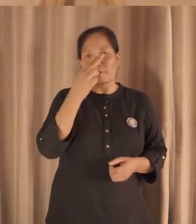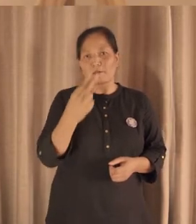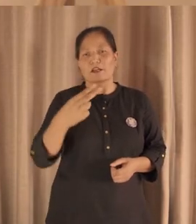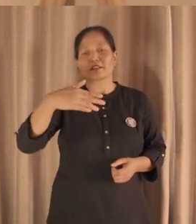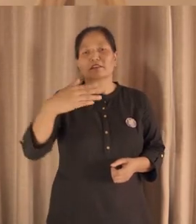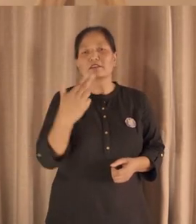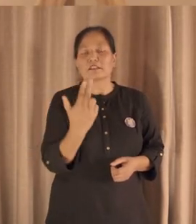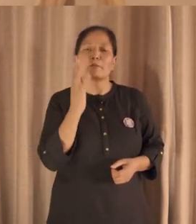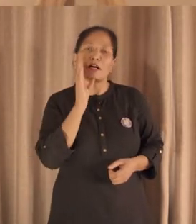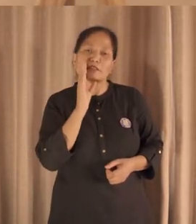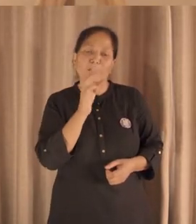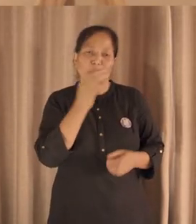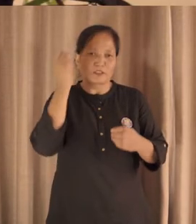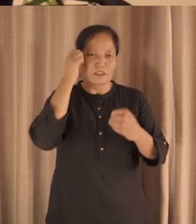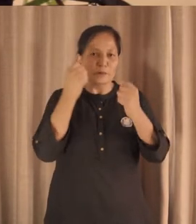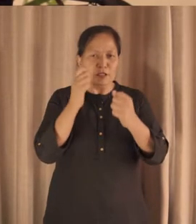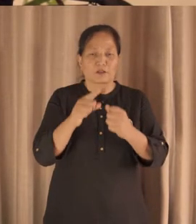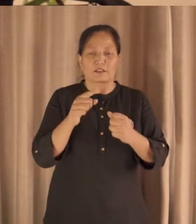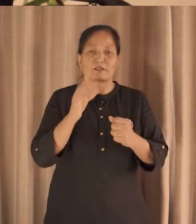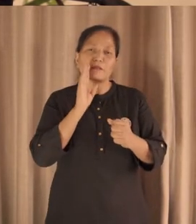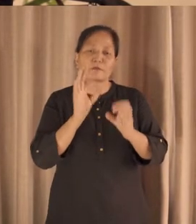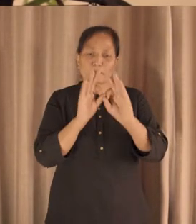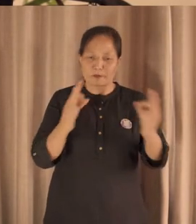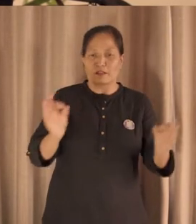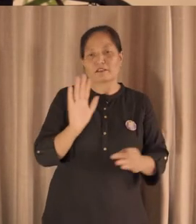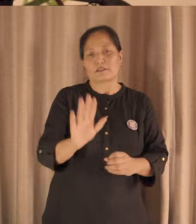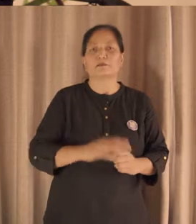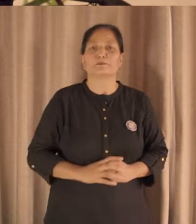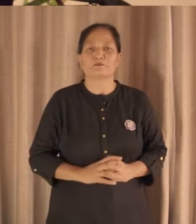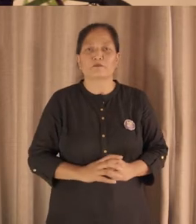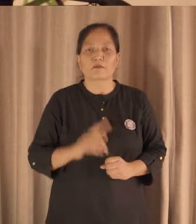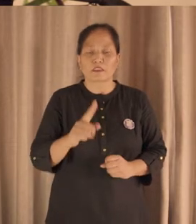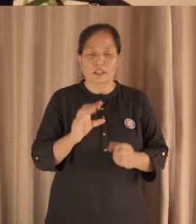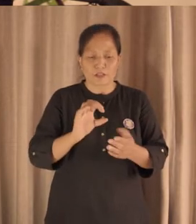he is much more revolutionary than you and me. Why is it important for the youths who